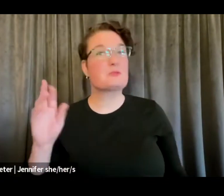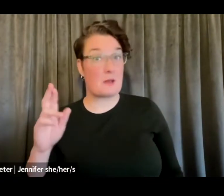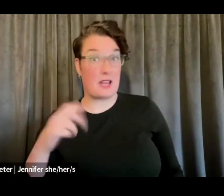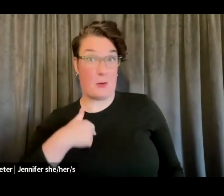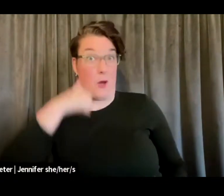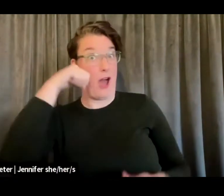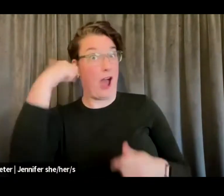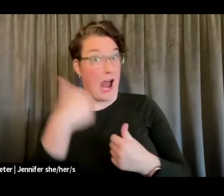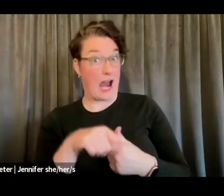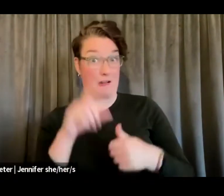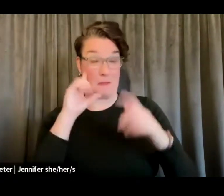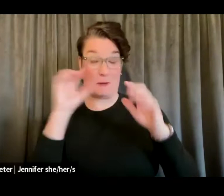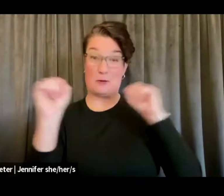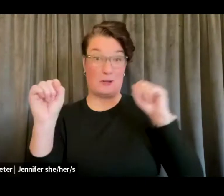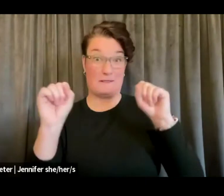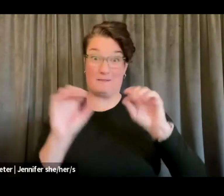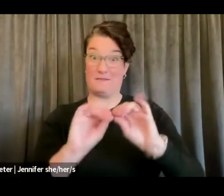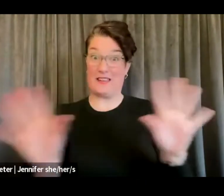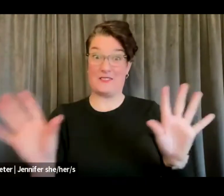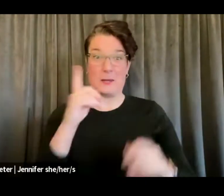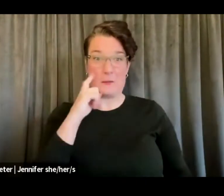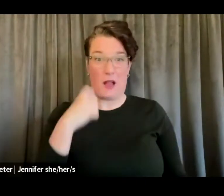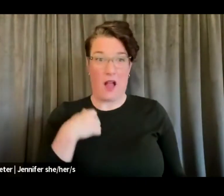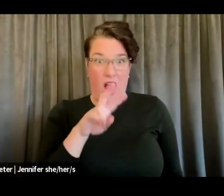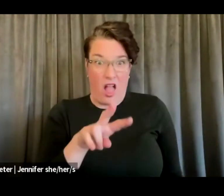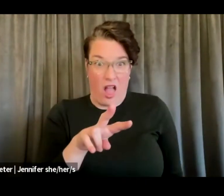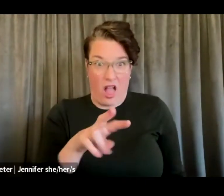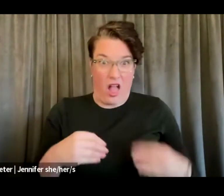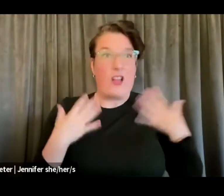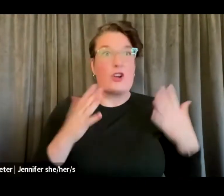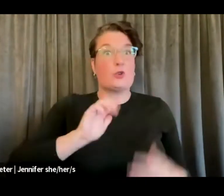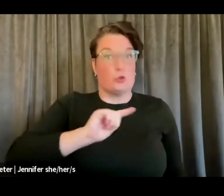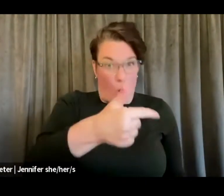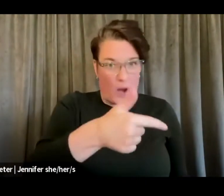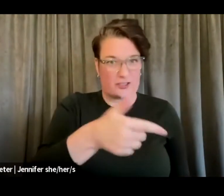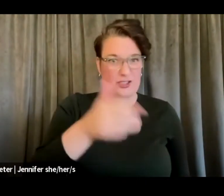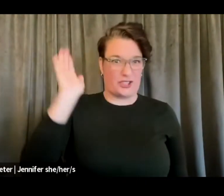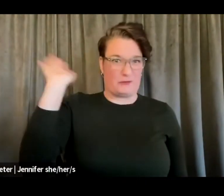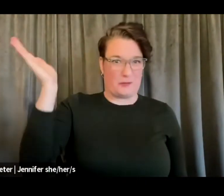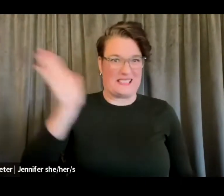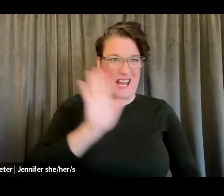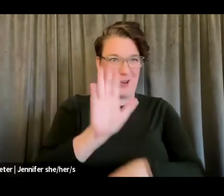Well, I remember vividly because I was so inspired. It was your day to present your work.